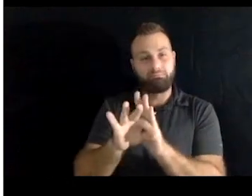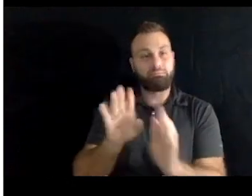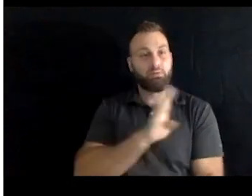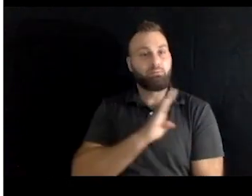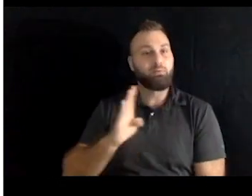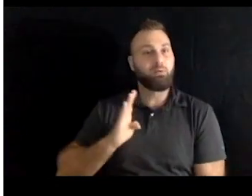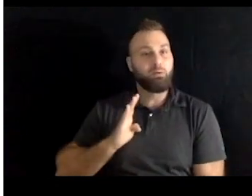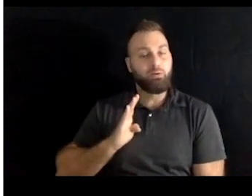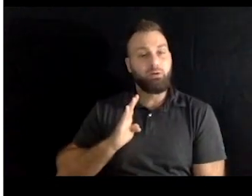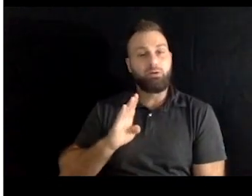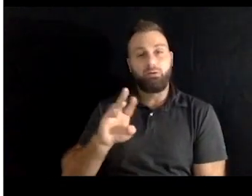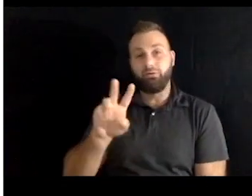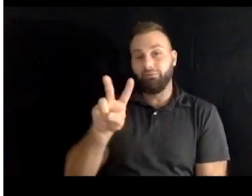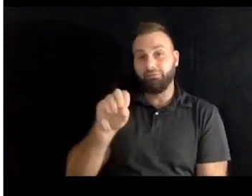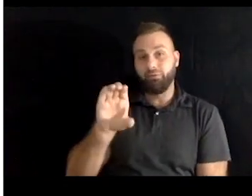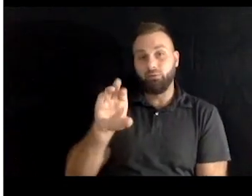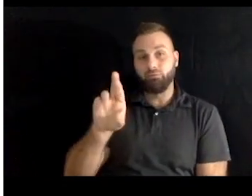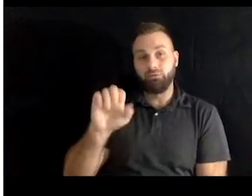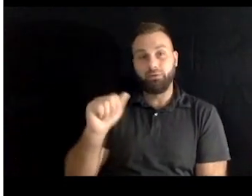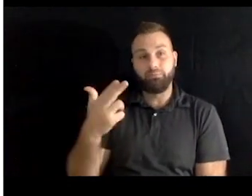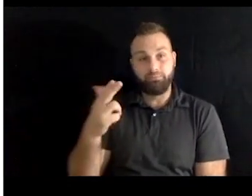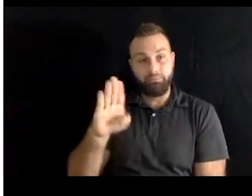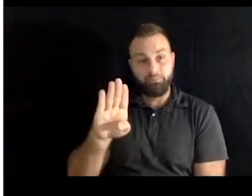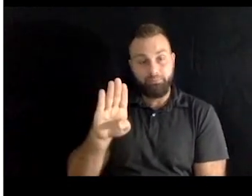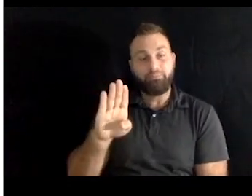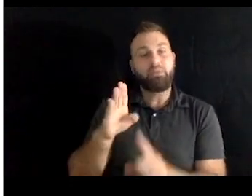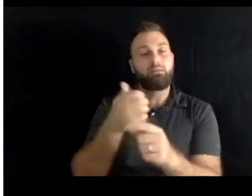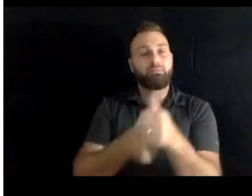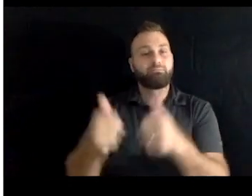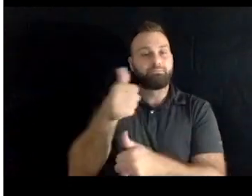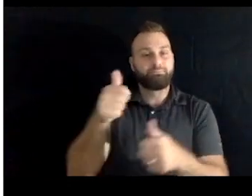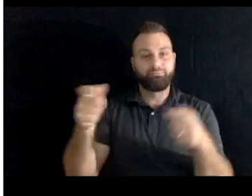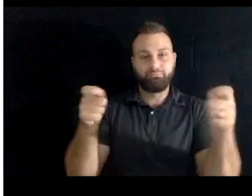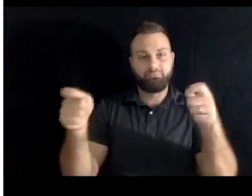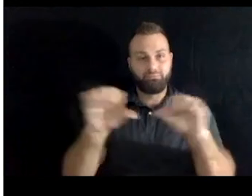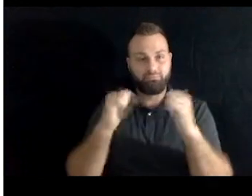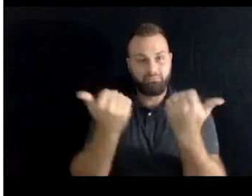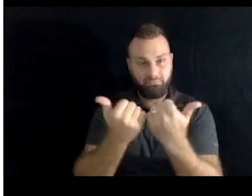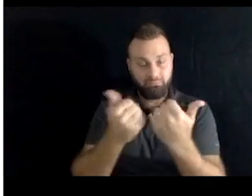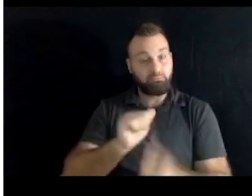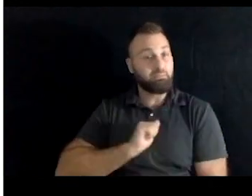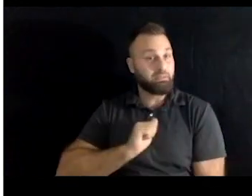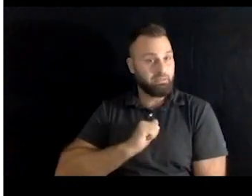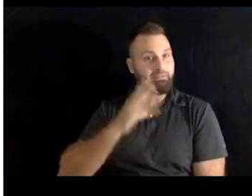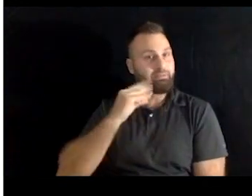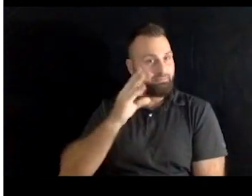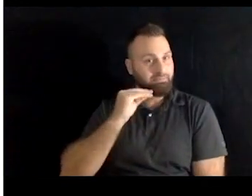which helps oversee the agency. I also have personal experience with disability. in 1997 just before